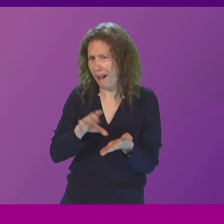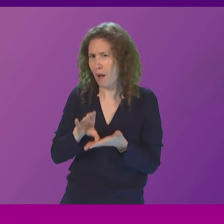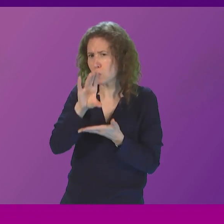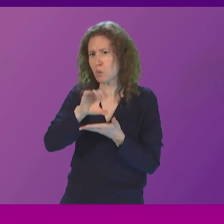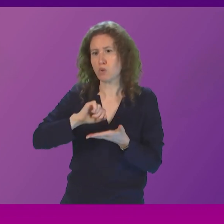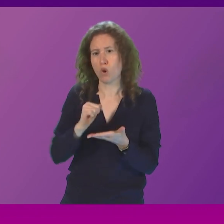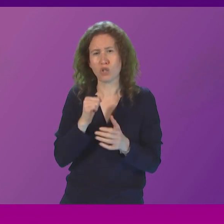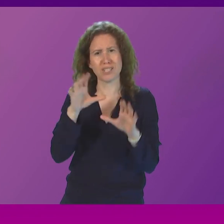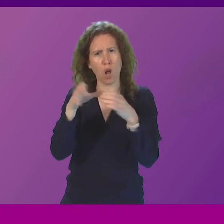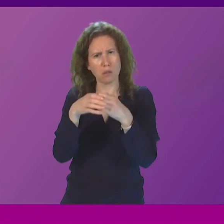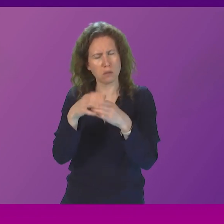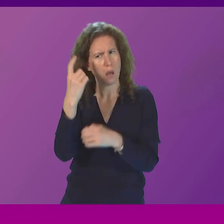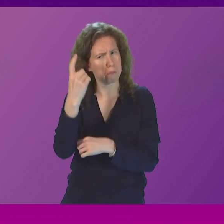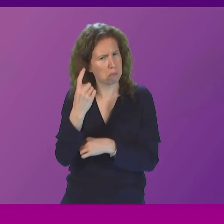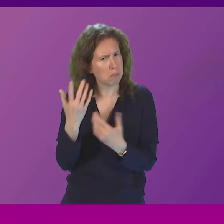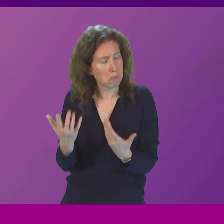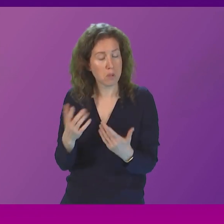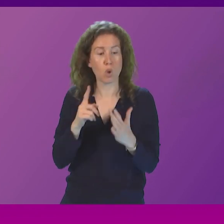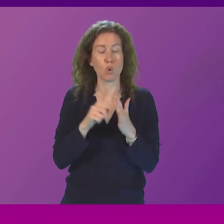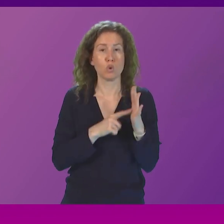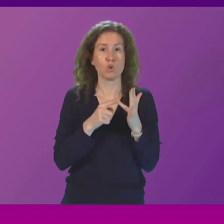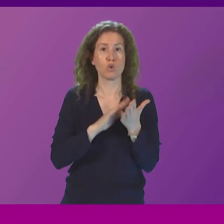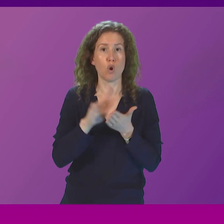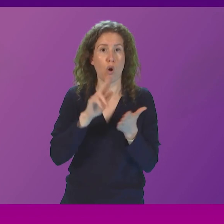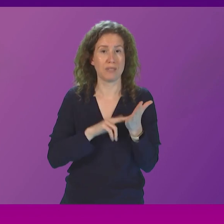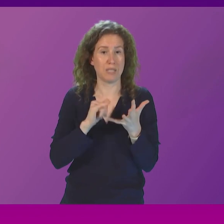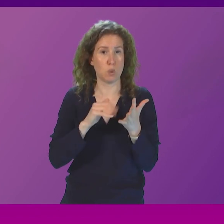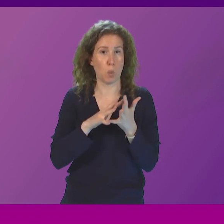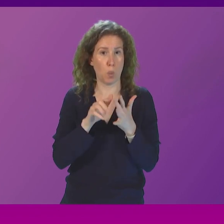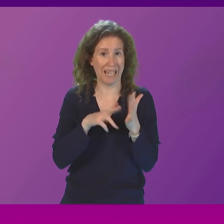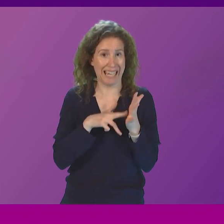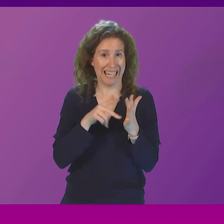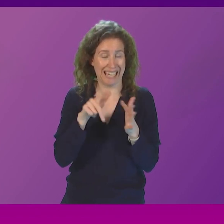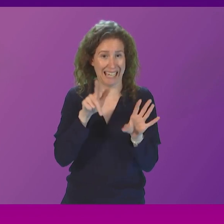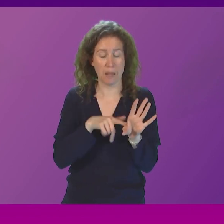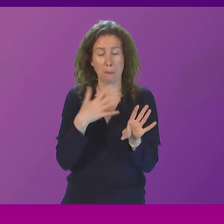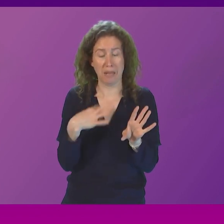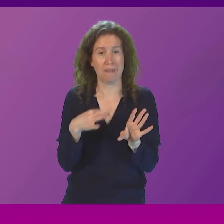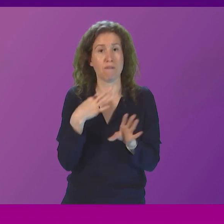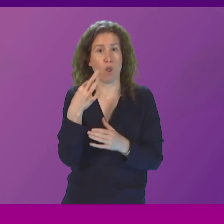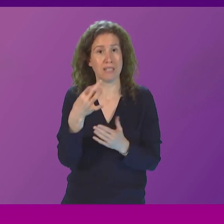In the light of John Swinney voluntarily correcting the record following his misleading of the